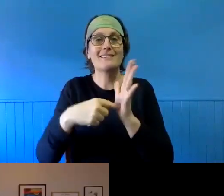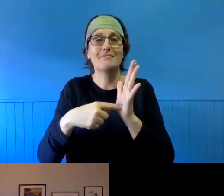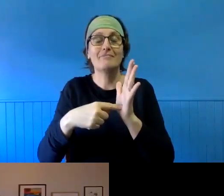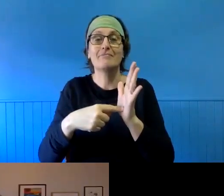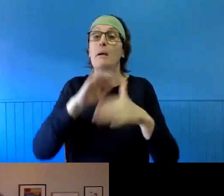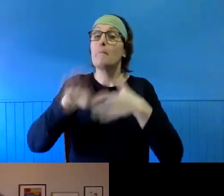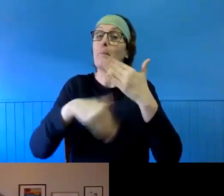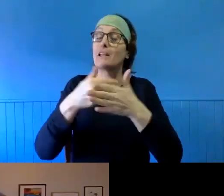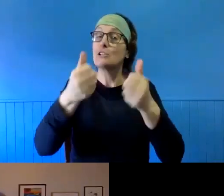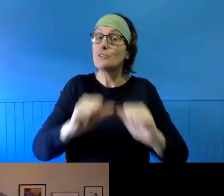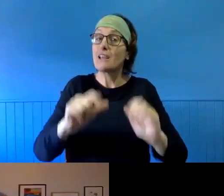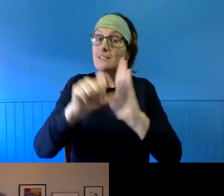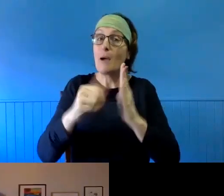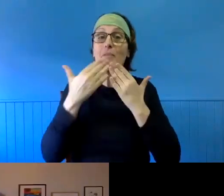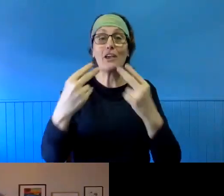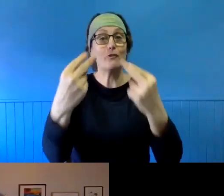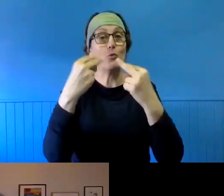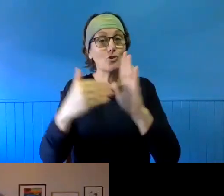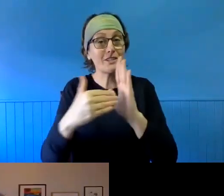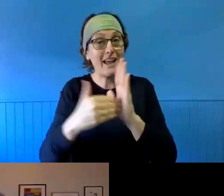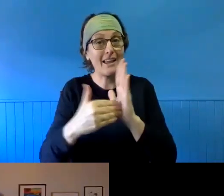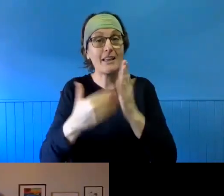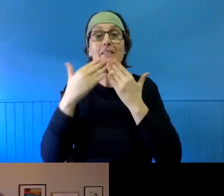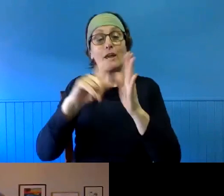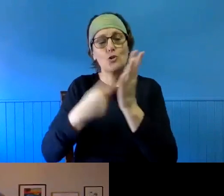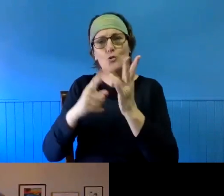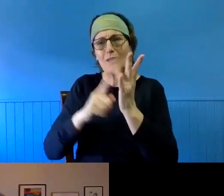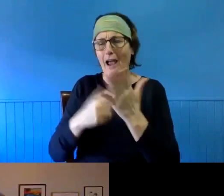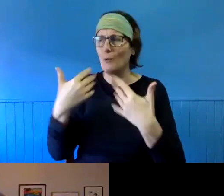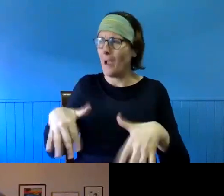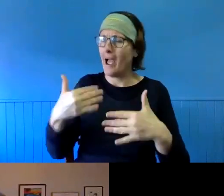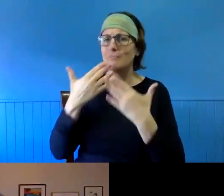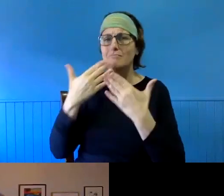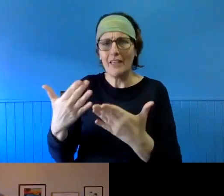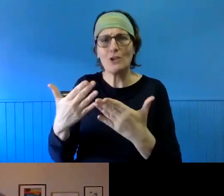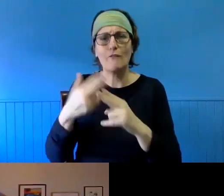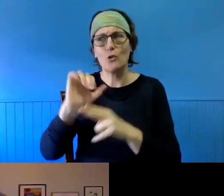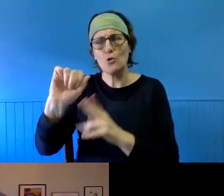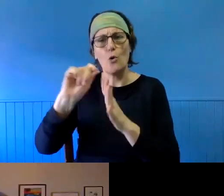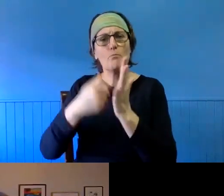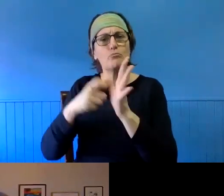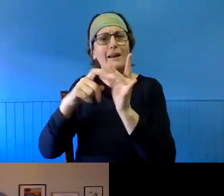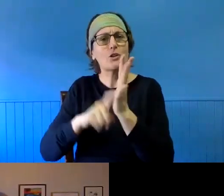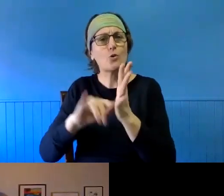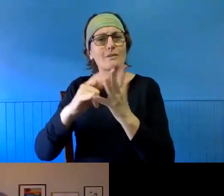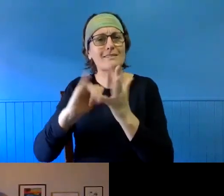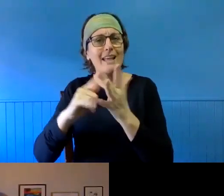time, thank you again for joining us today. Thank you, Carol, so much, for such a practicale and useful session on teaching music onlines